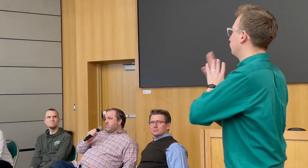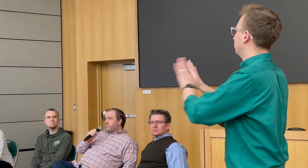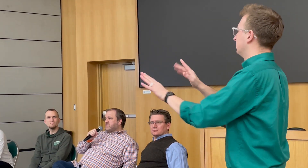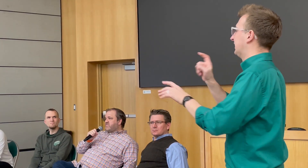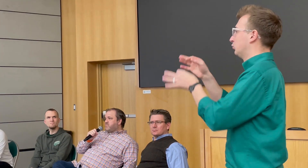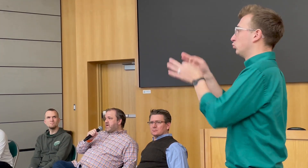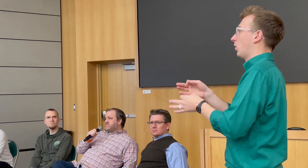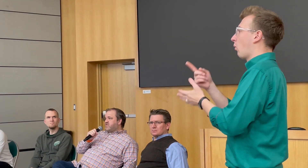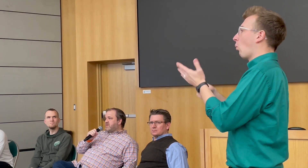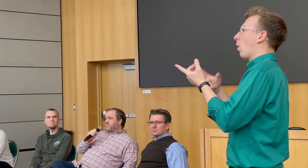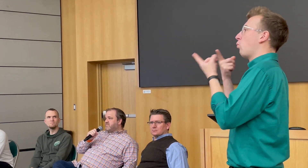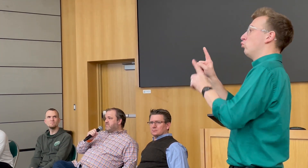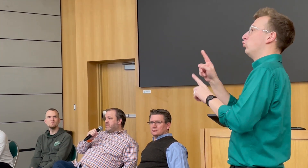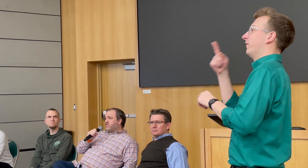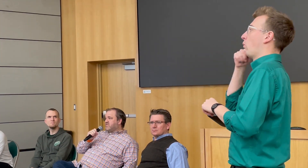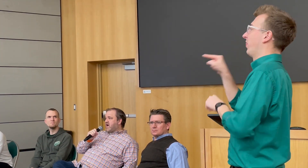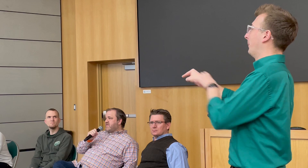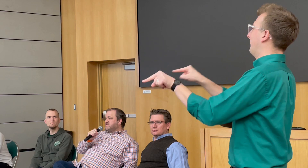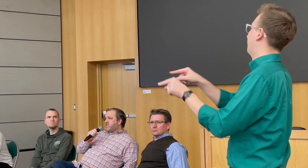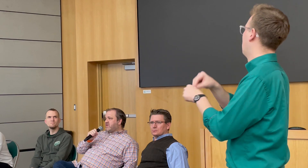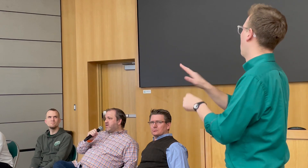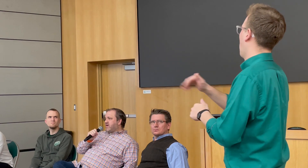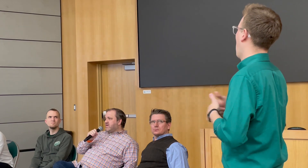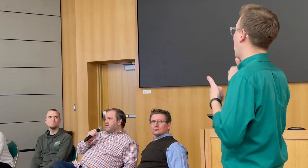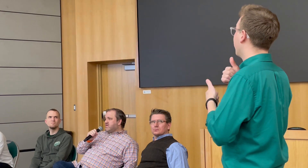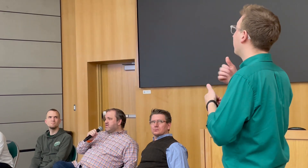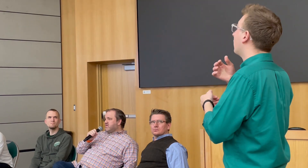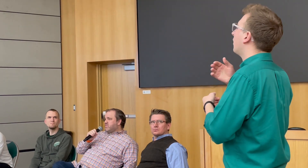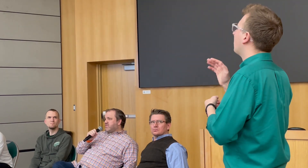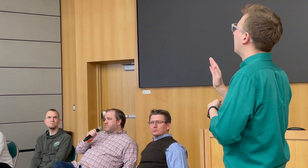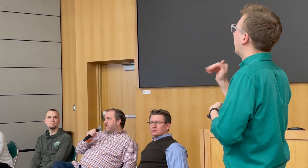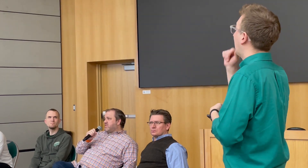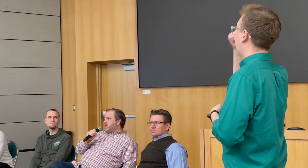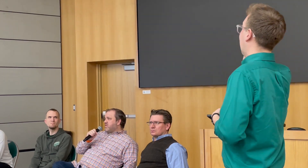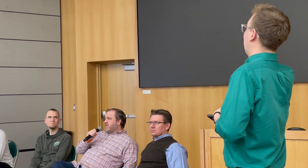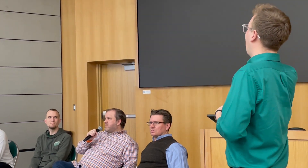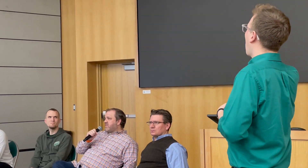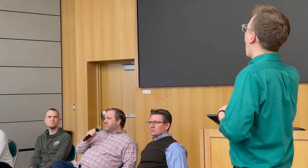what works best for them in their own lives other than what what other people think about